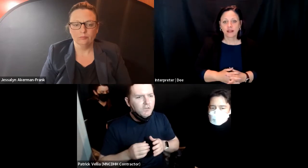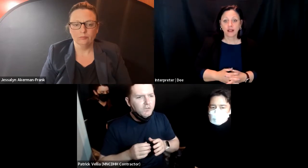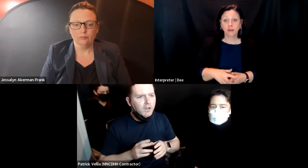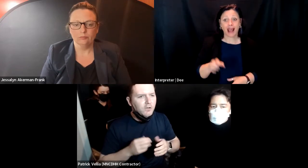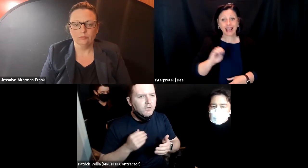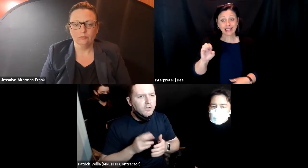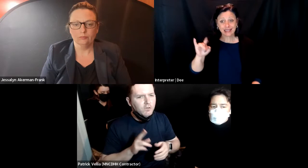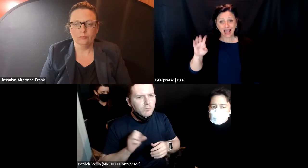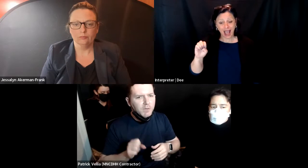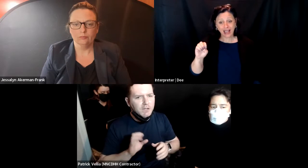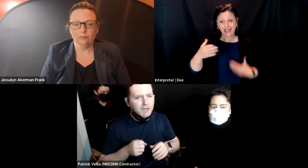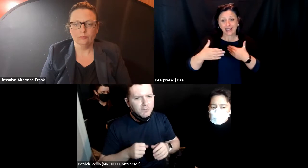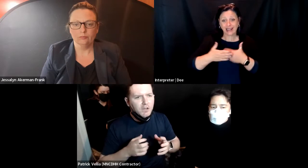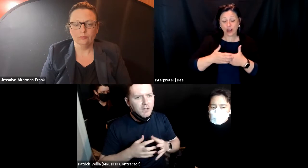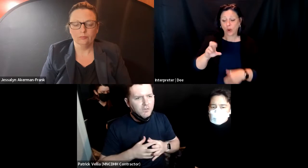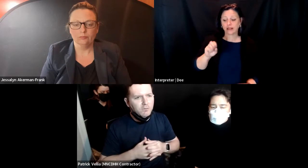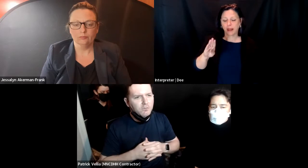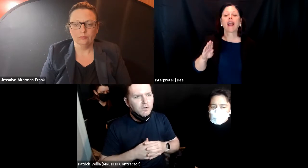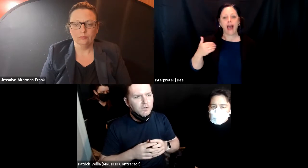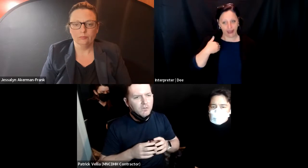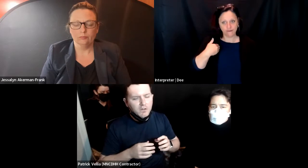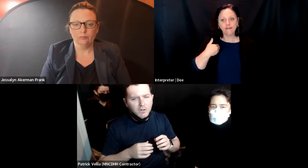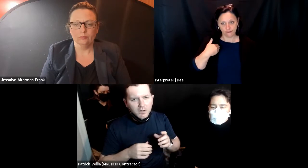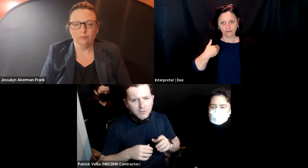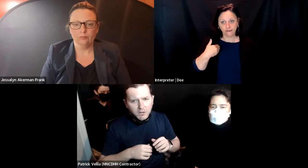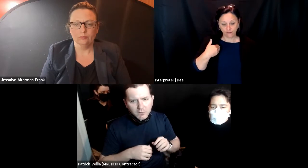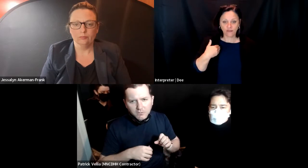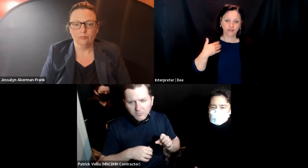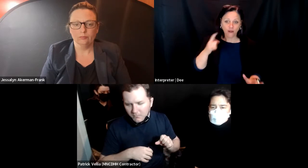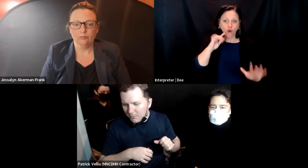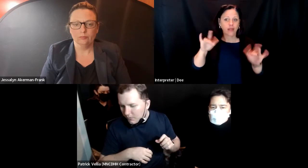On the west side.